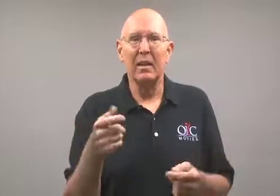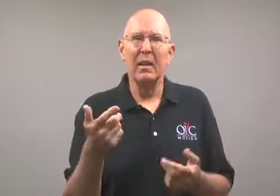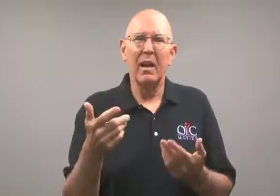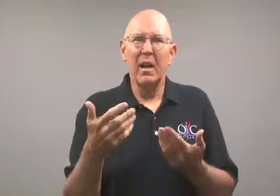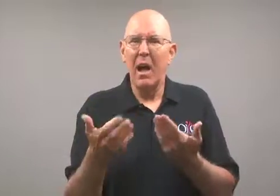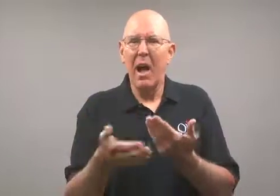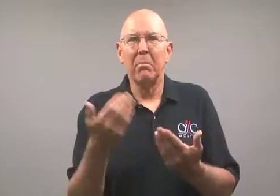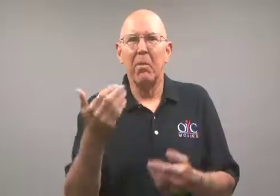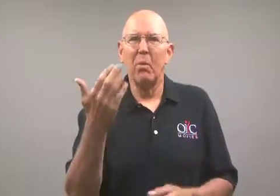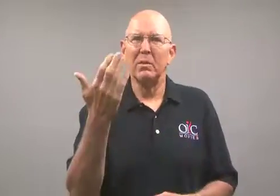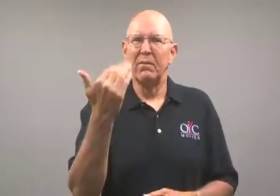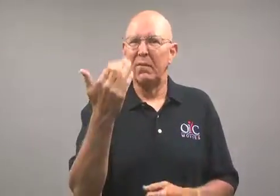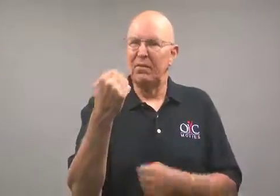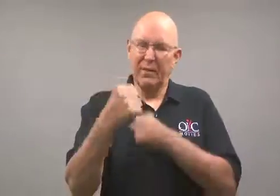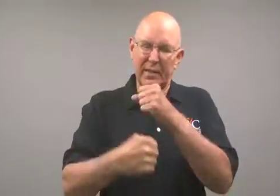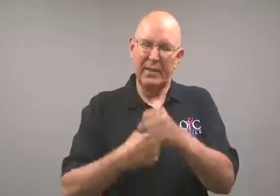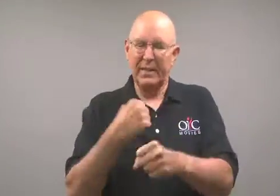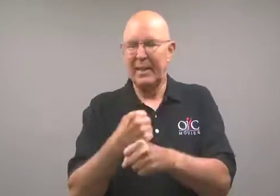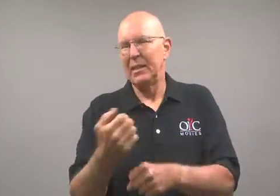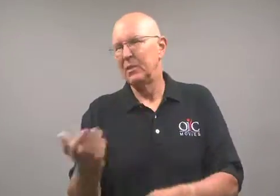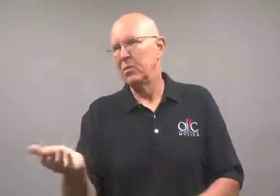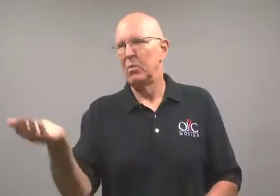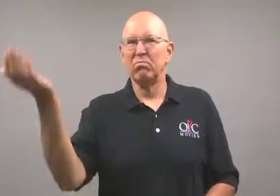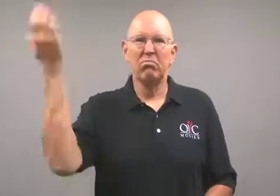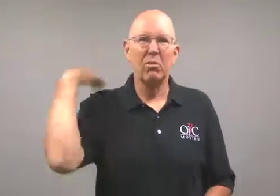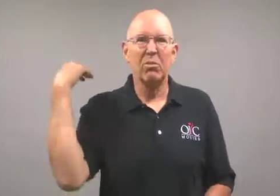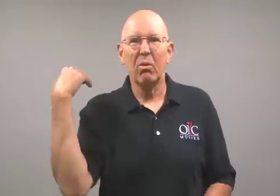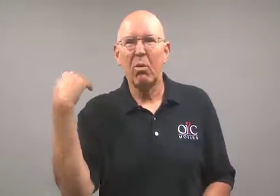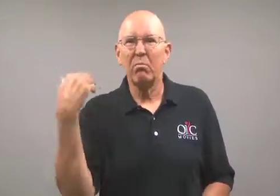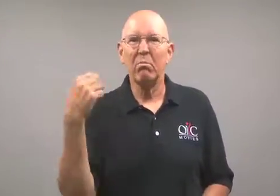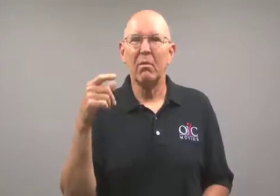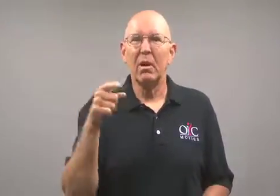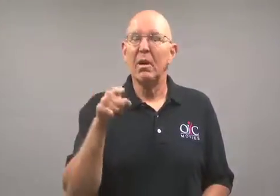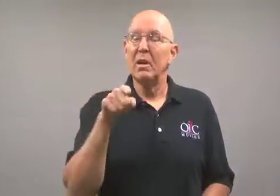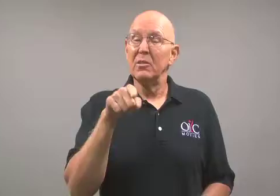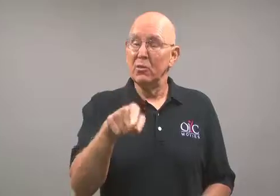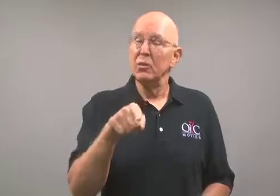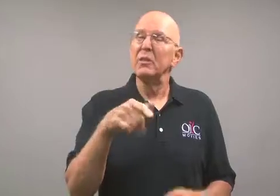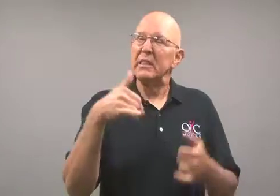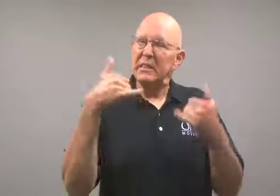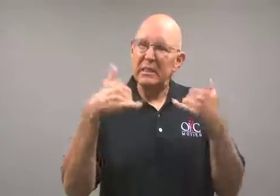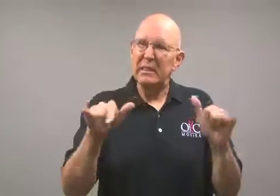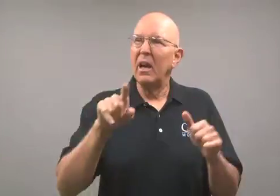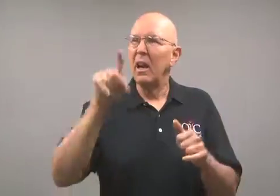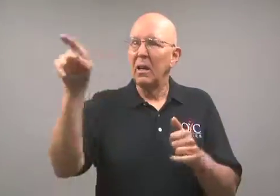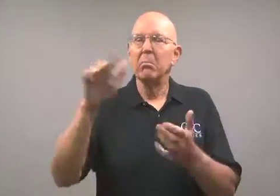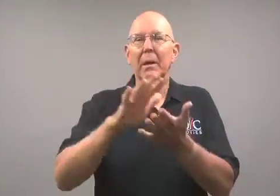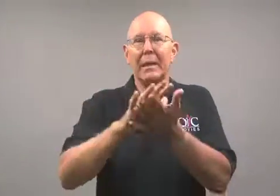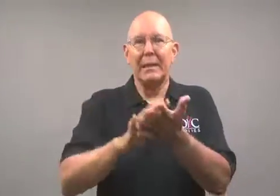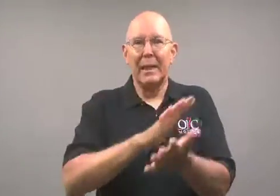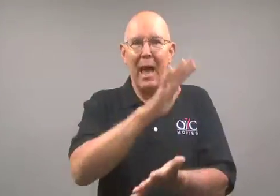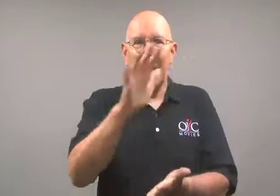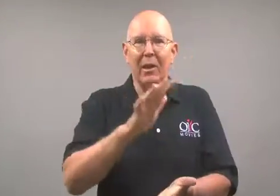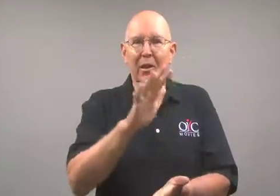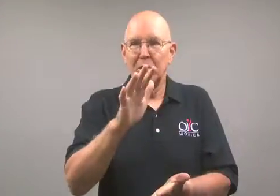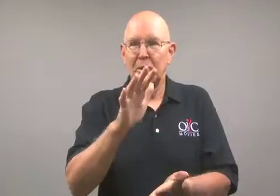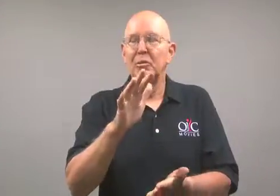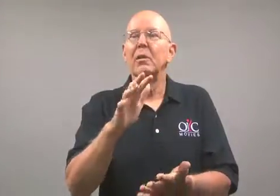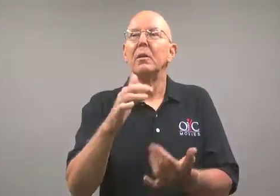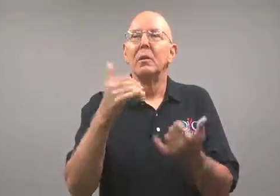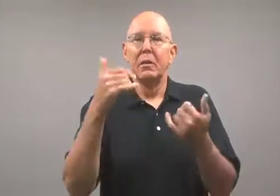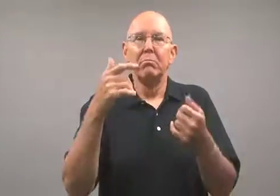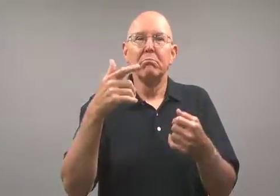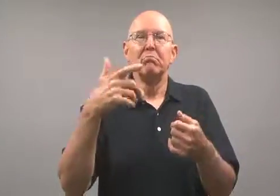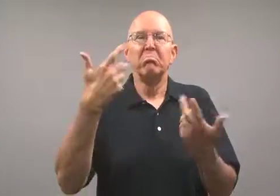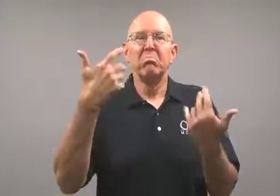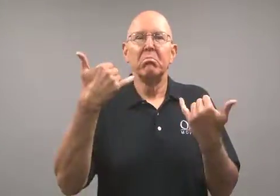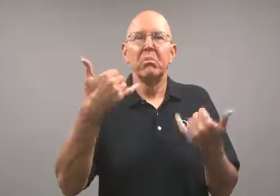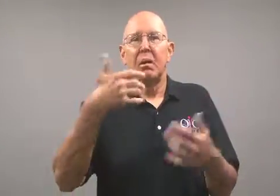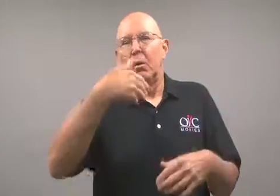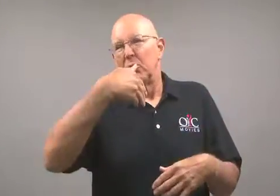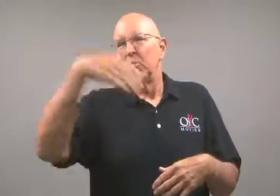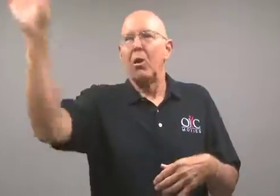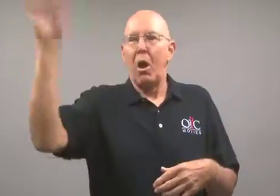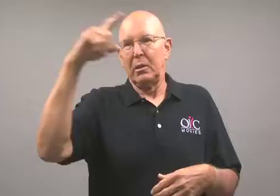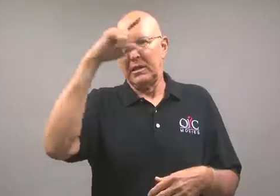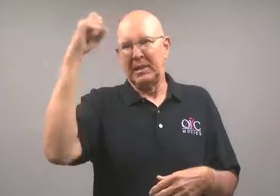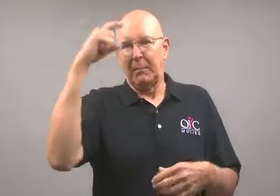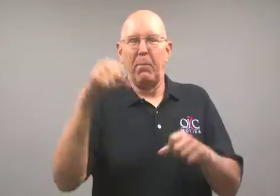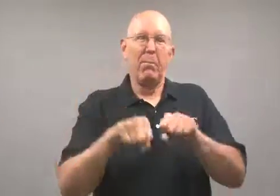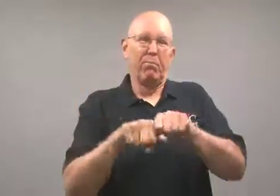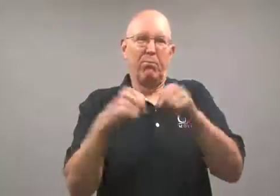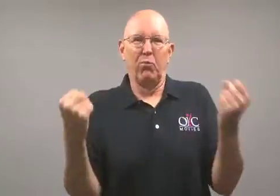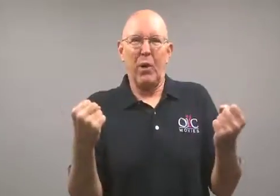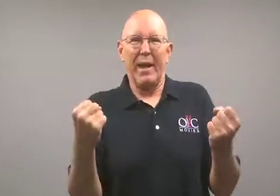Almost 15 years ago, while she was still a college student, she left on summer break.